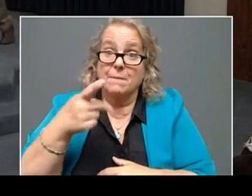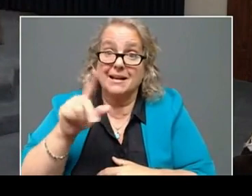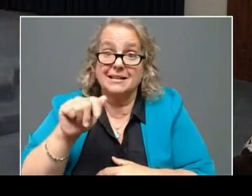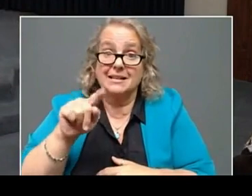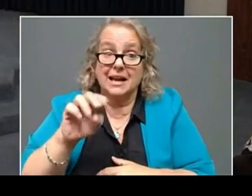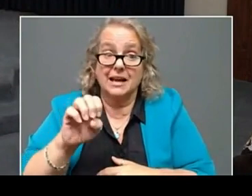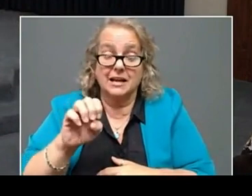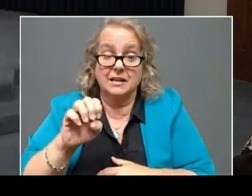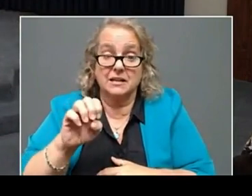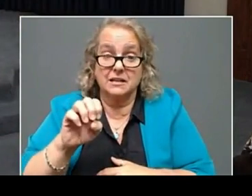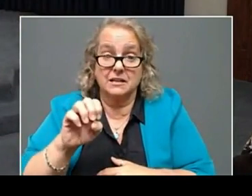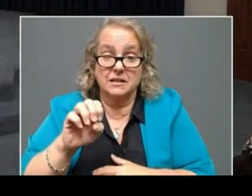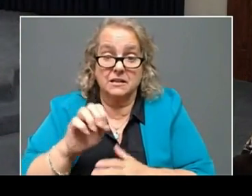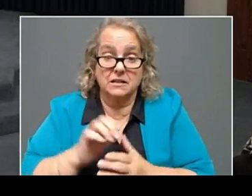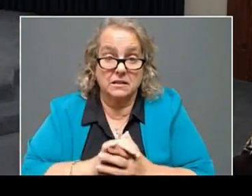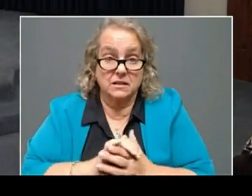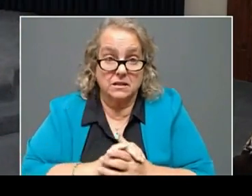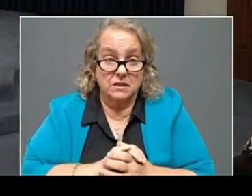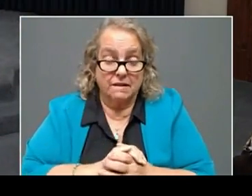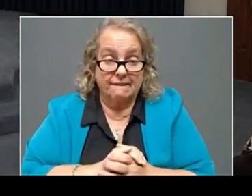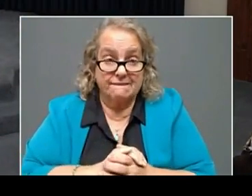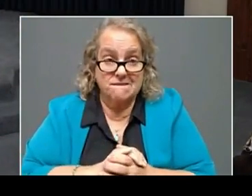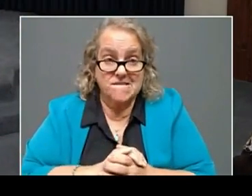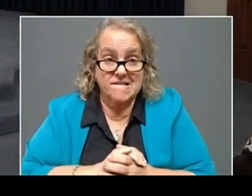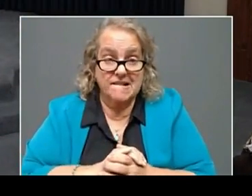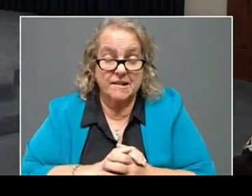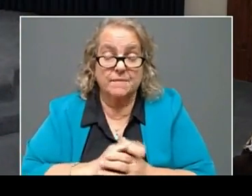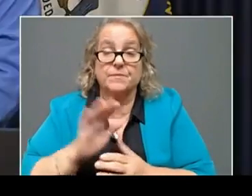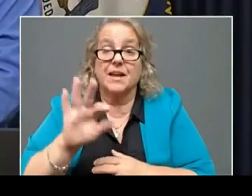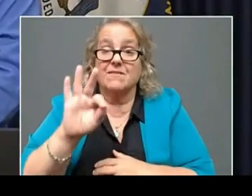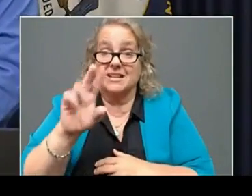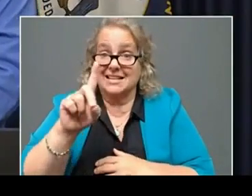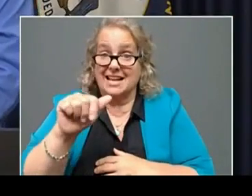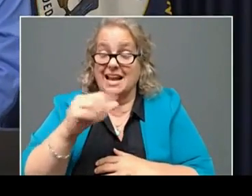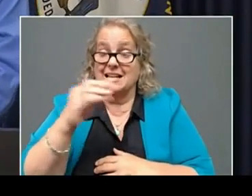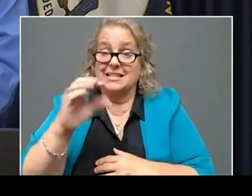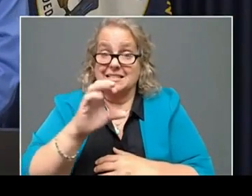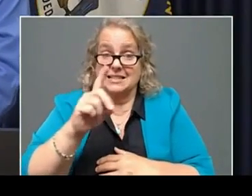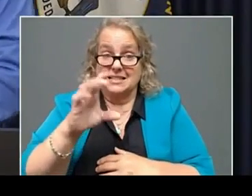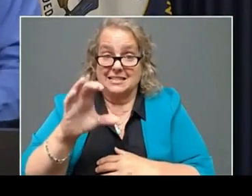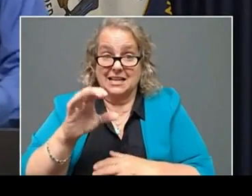aware of? So the FDA and the CDC within the last two weeks issued a statement